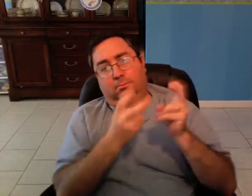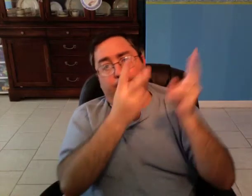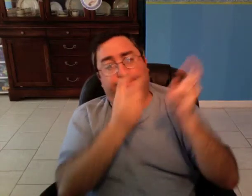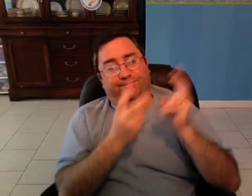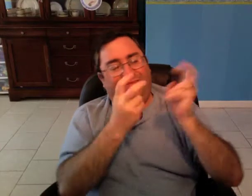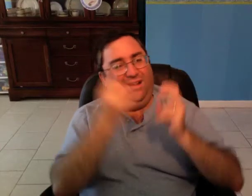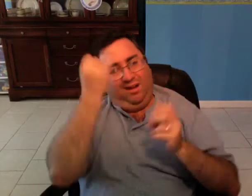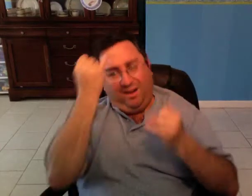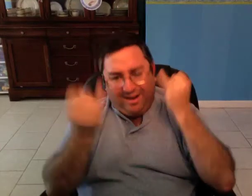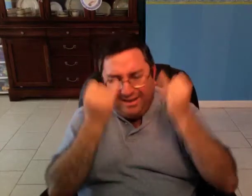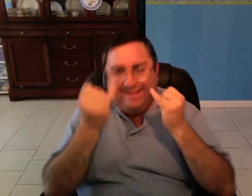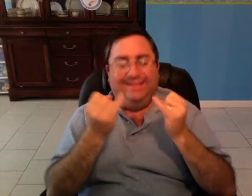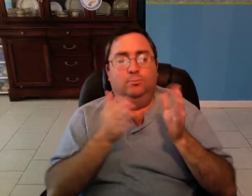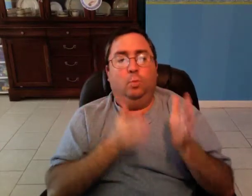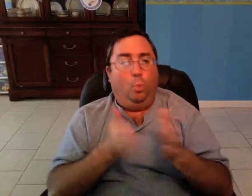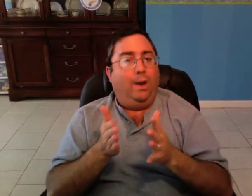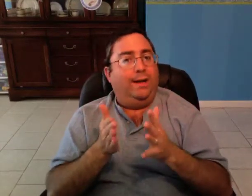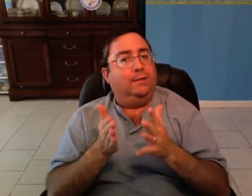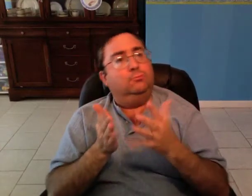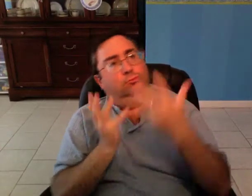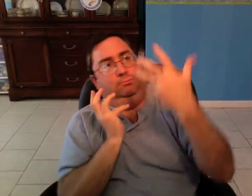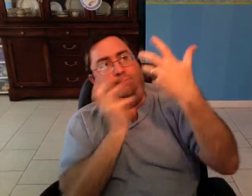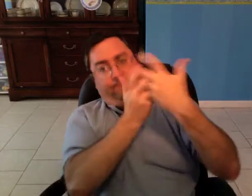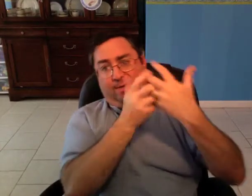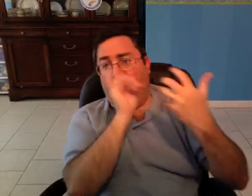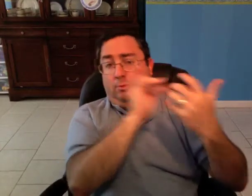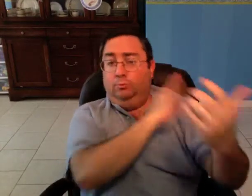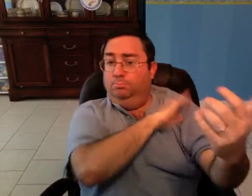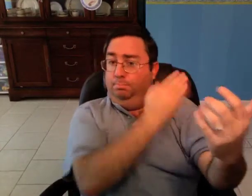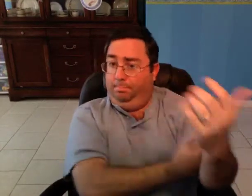Those cultures will derive from those hegemonic ideas and incorporate them into their cultural system.